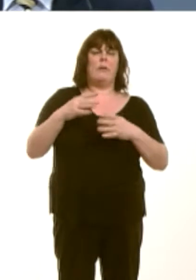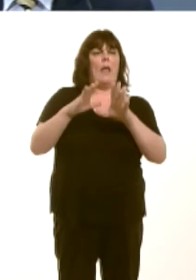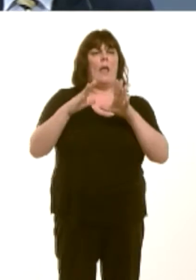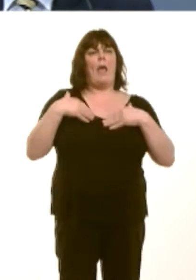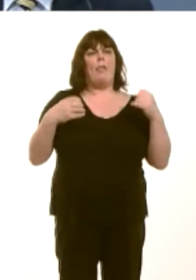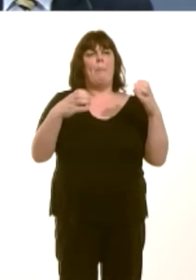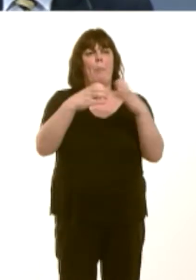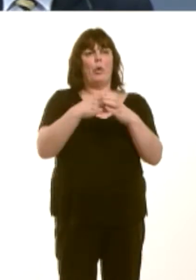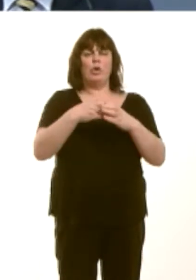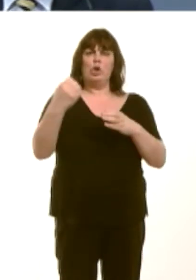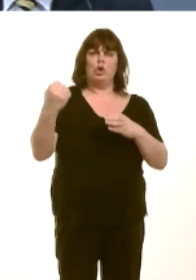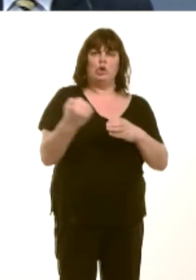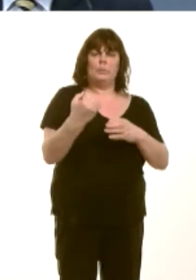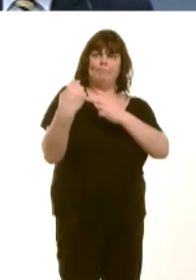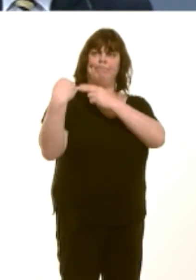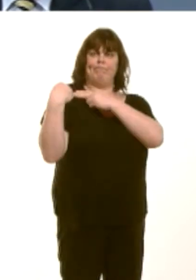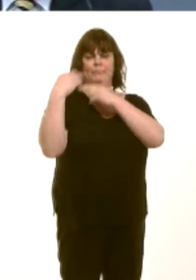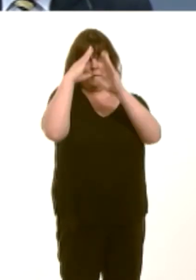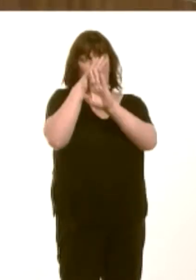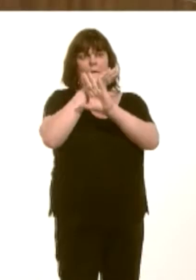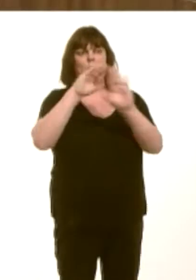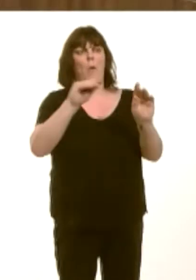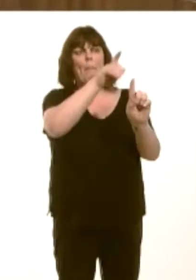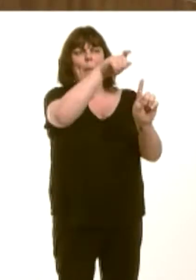patients and families when these events occur?